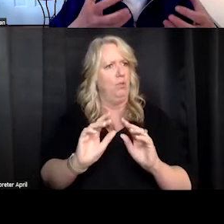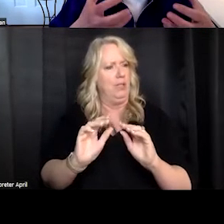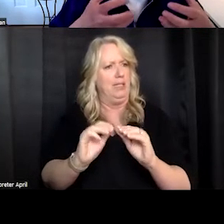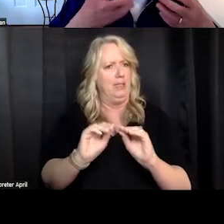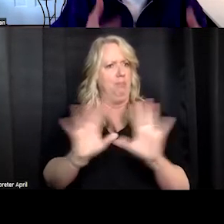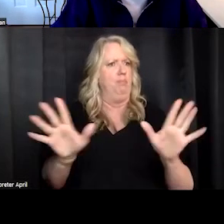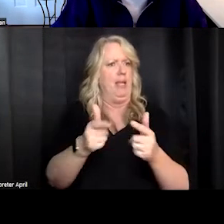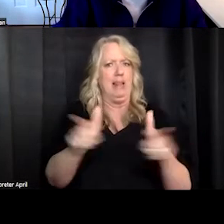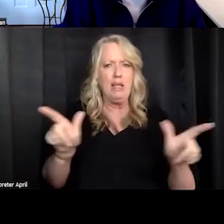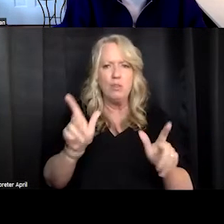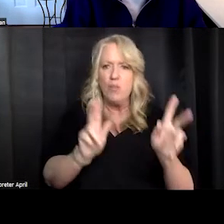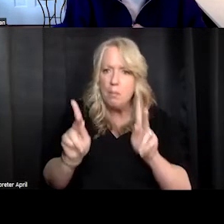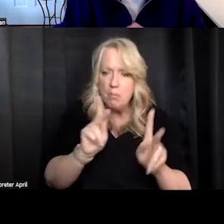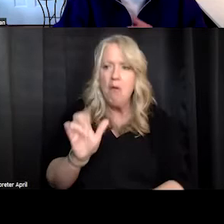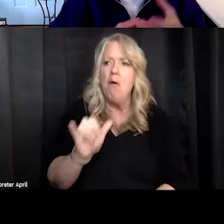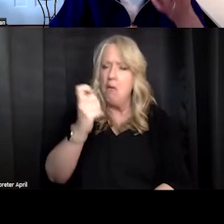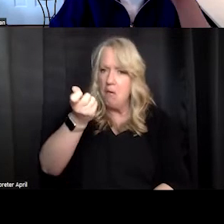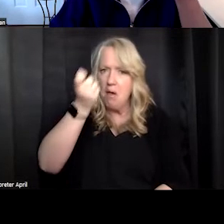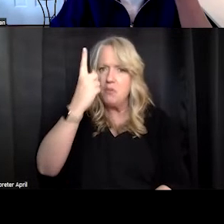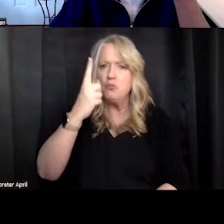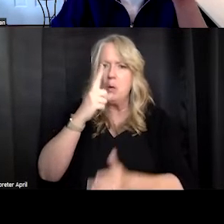, DECISION AIDS, WHICH HELP IN, IN,